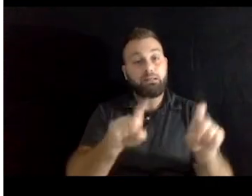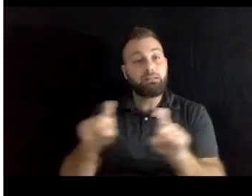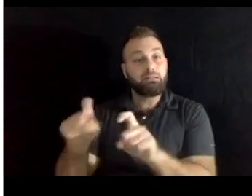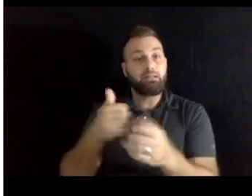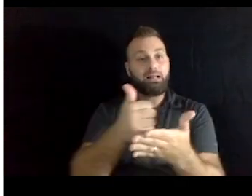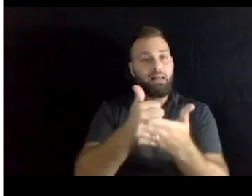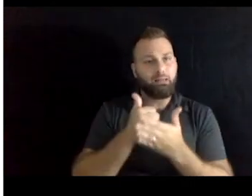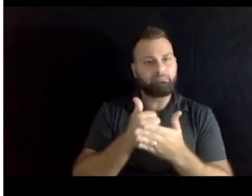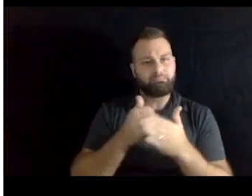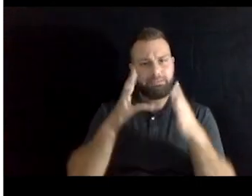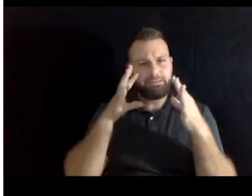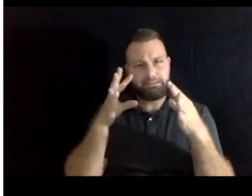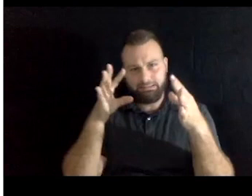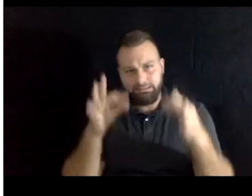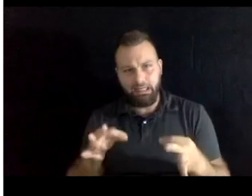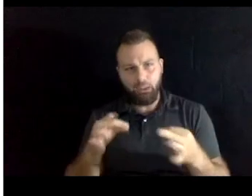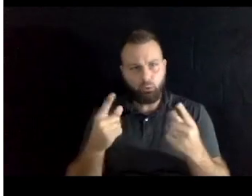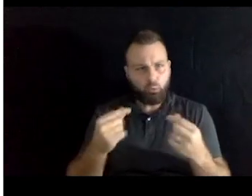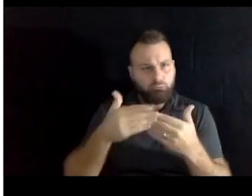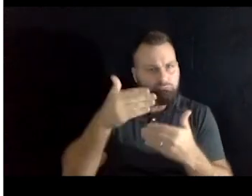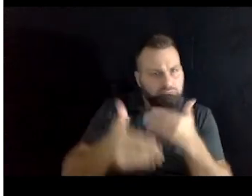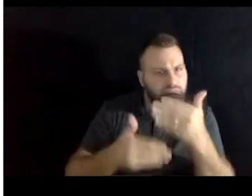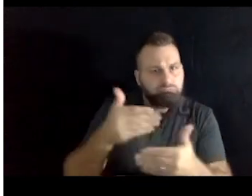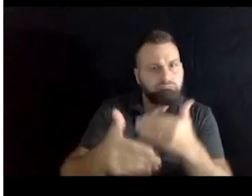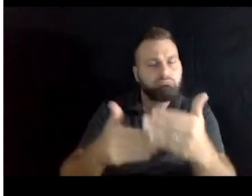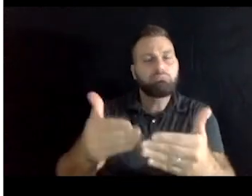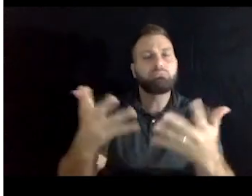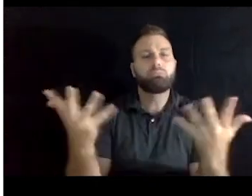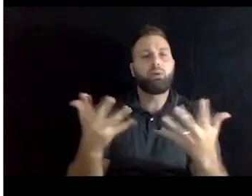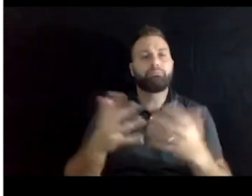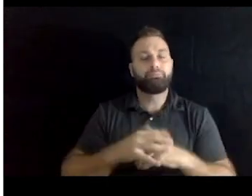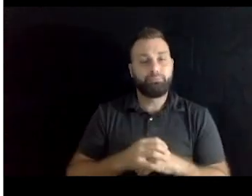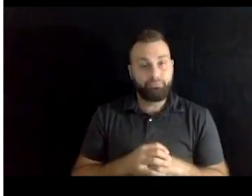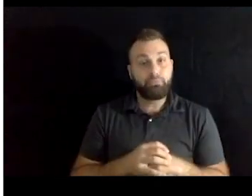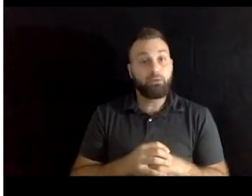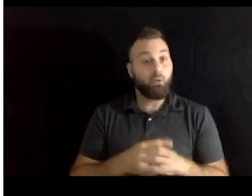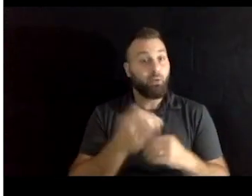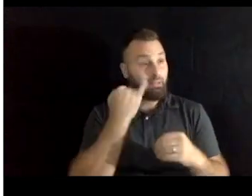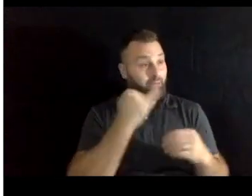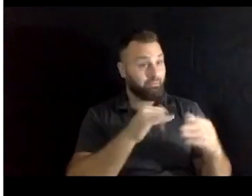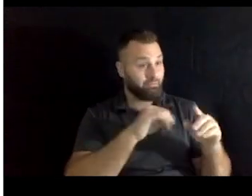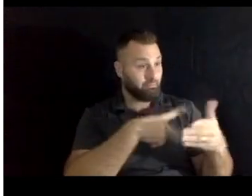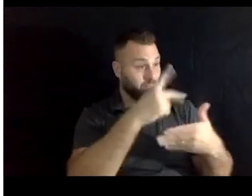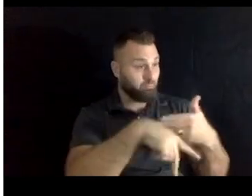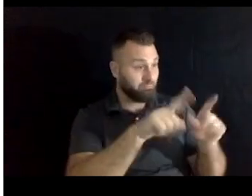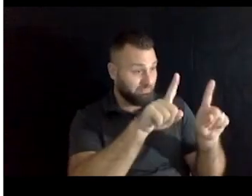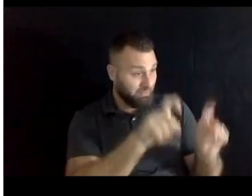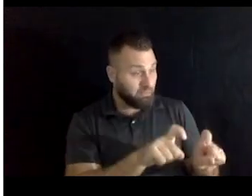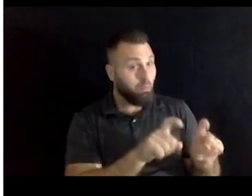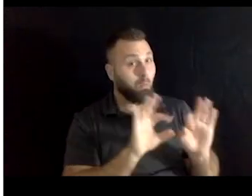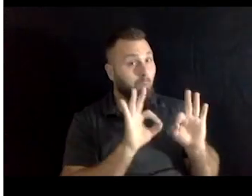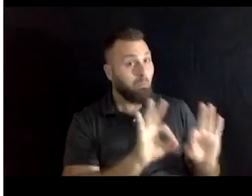test it and it shows to be promising, well you can build on that and maybe even